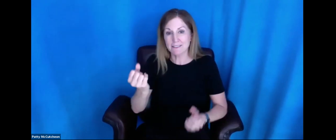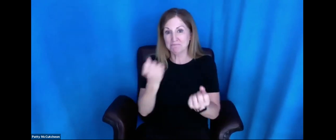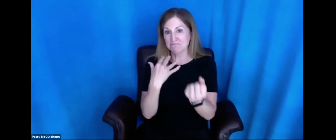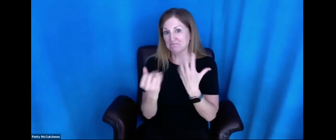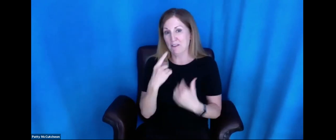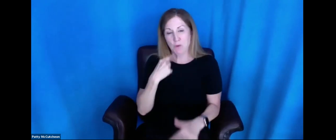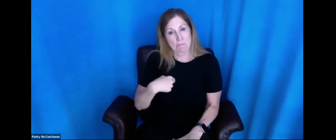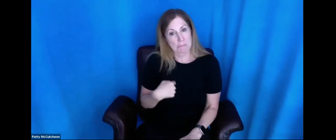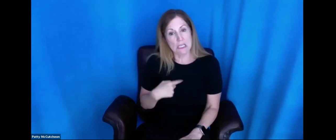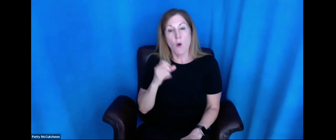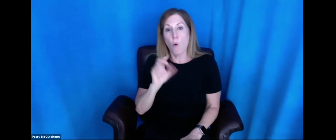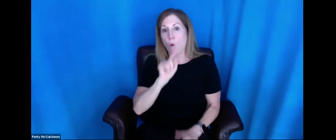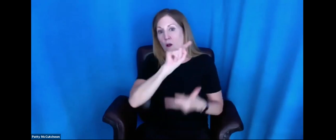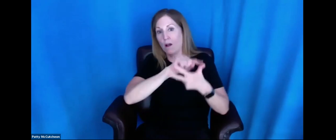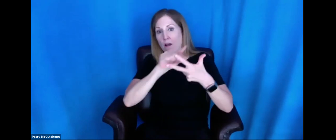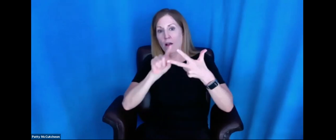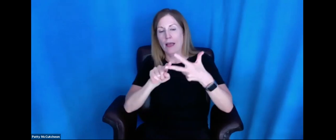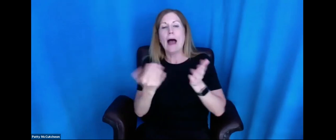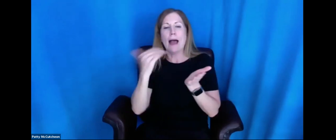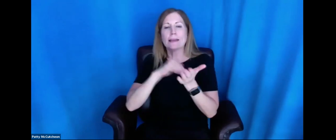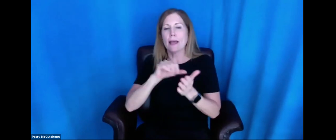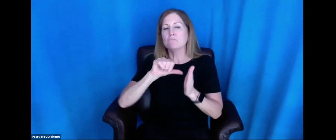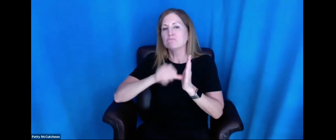And I'll give the email one more time.